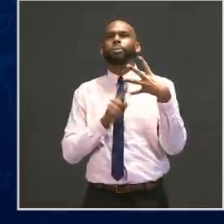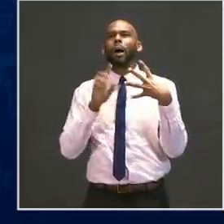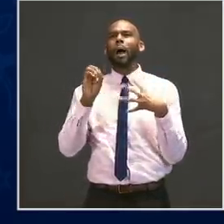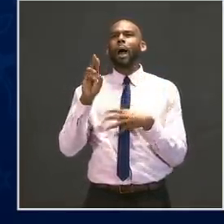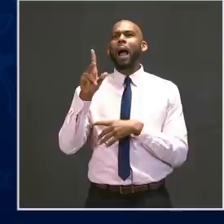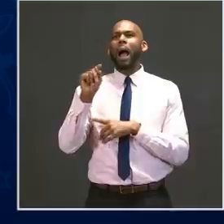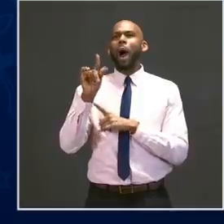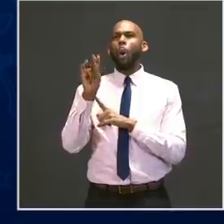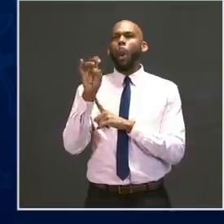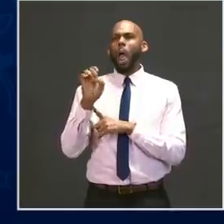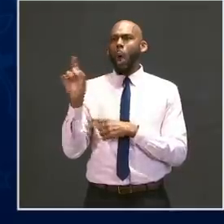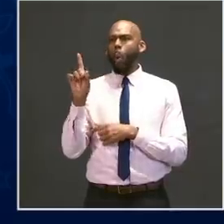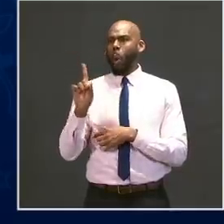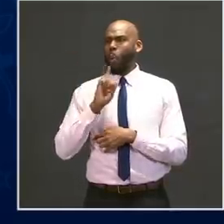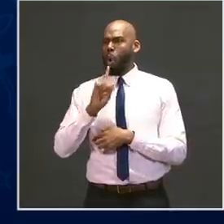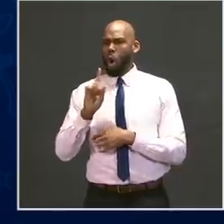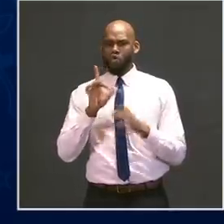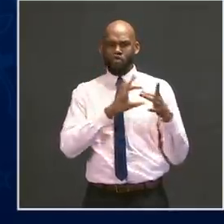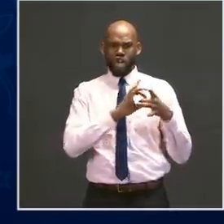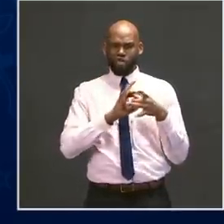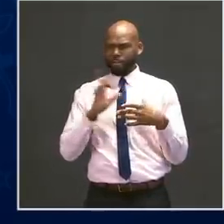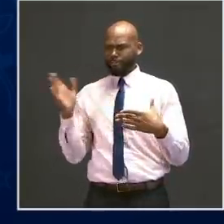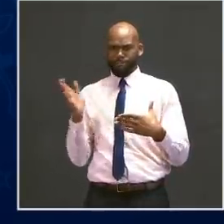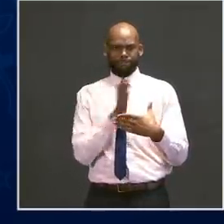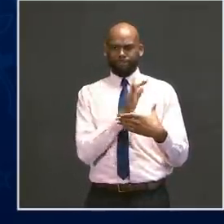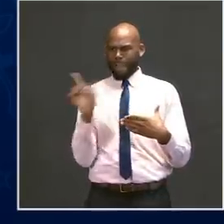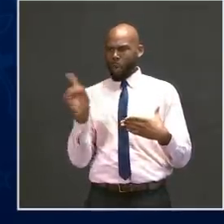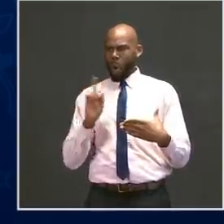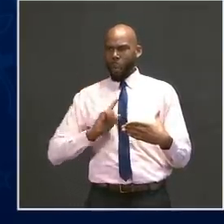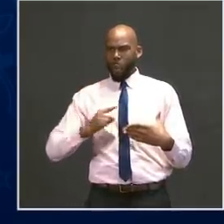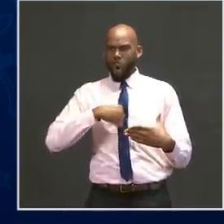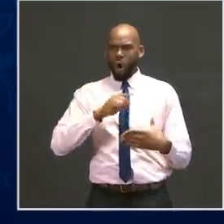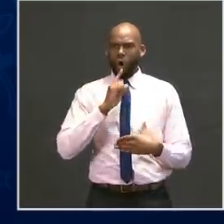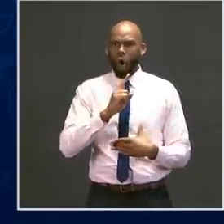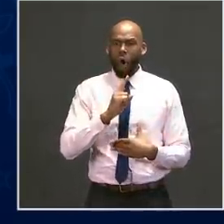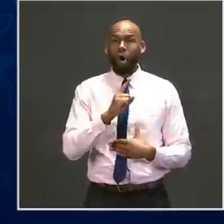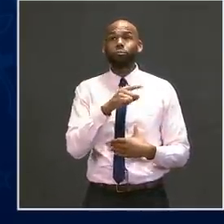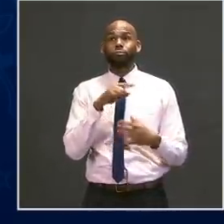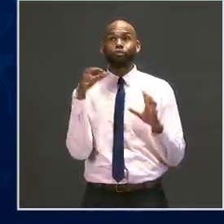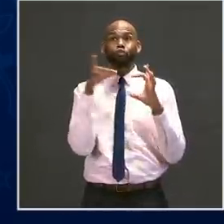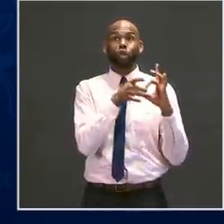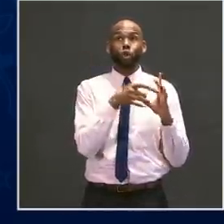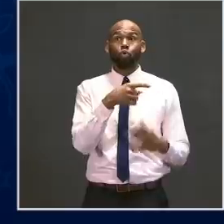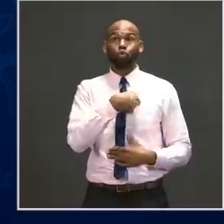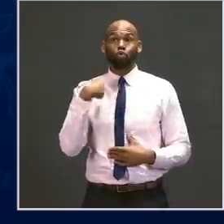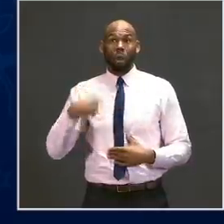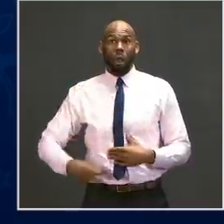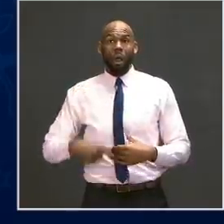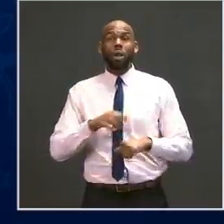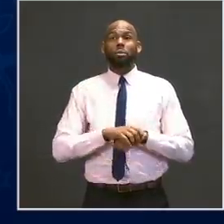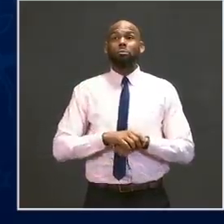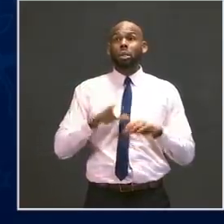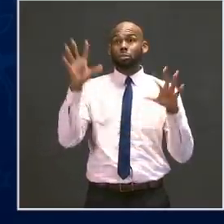the status of our relationship and our efforts as it relates to China. The President wants to lead with a clear